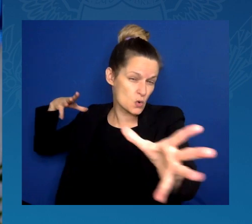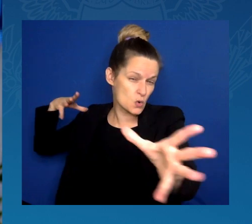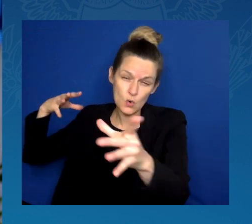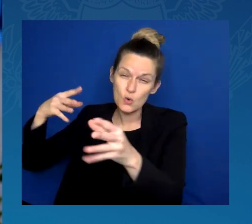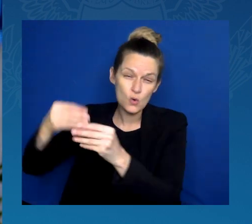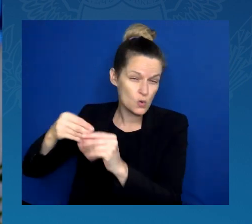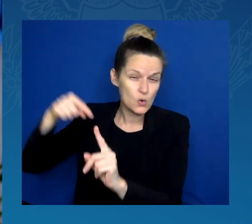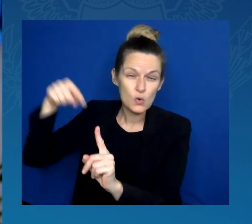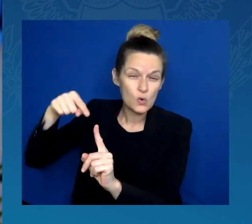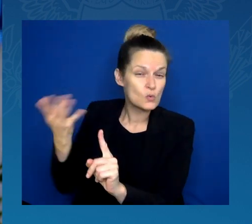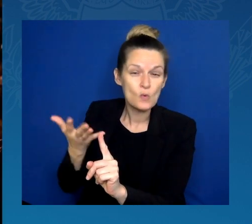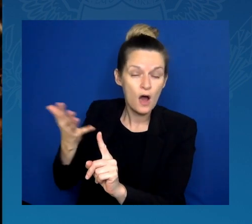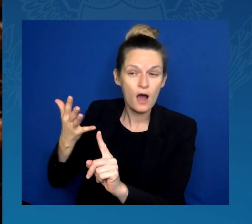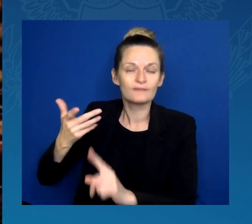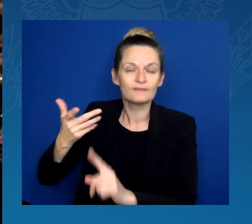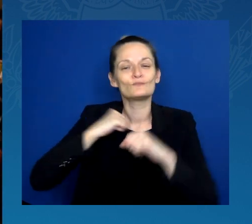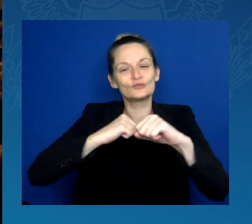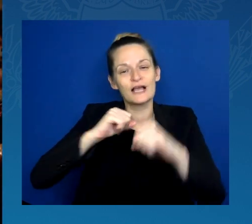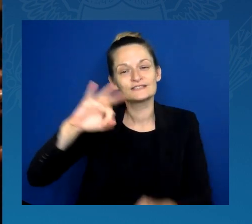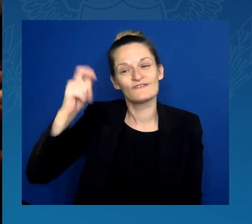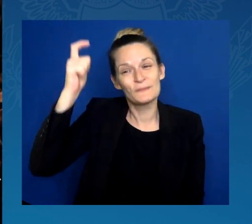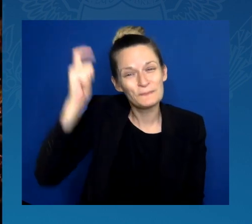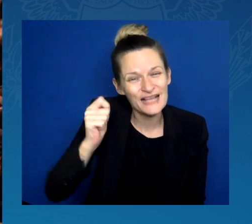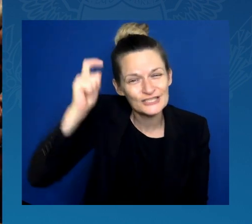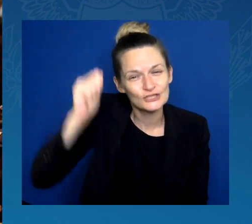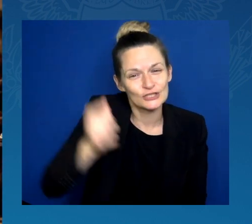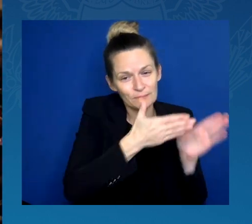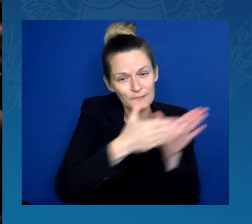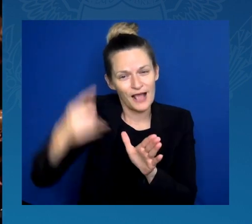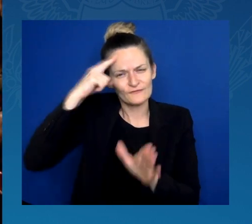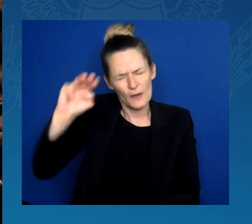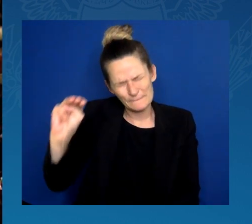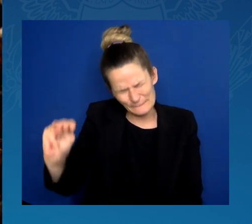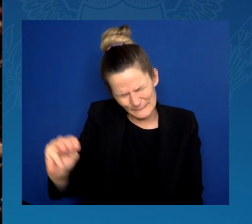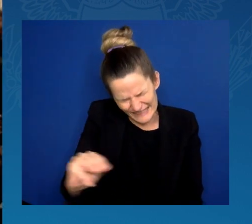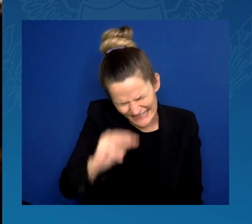Long overdue.